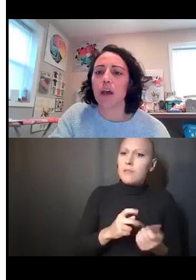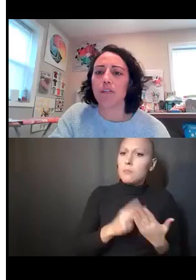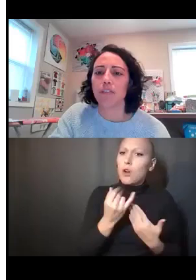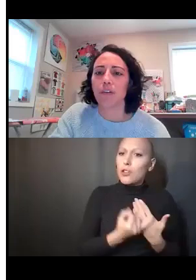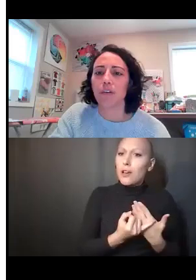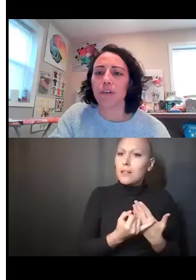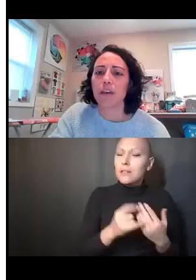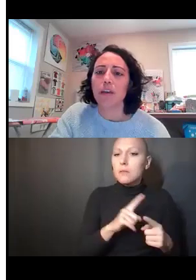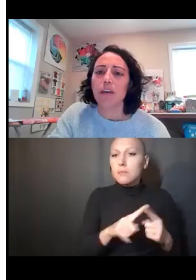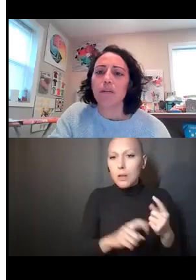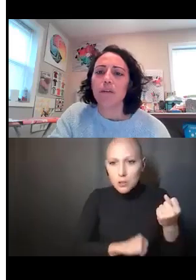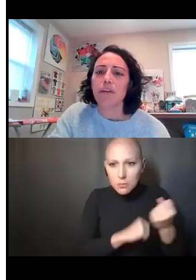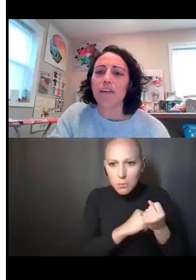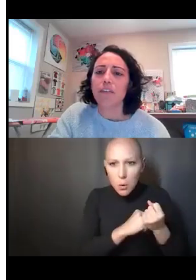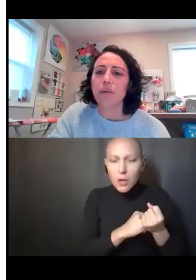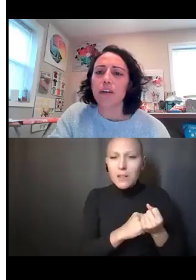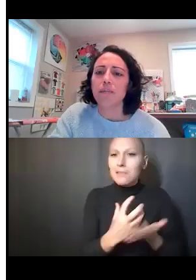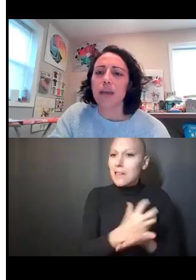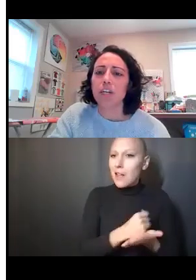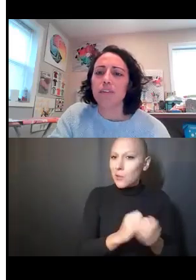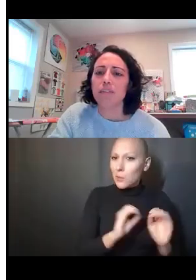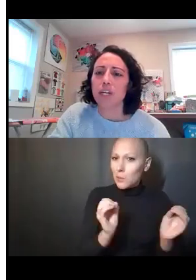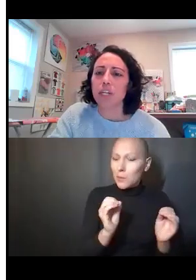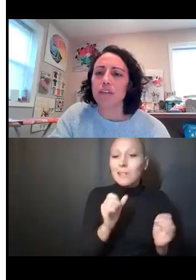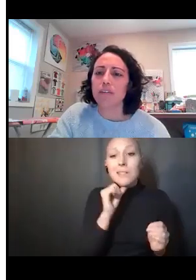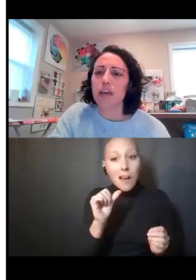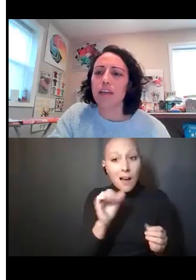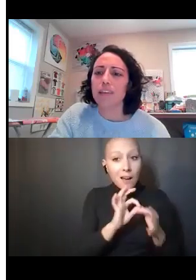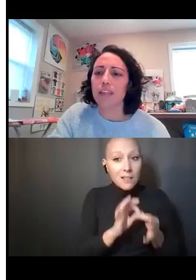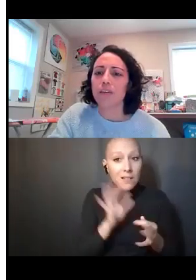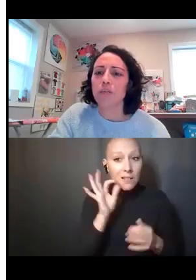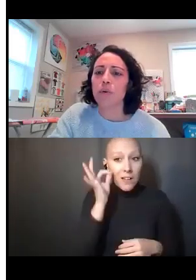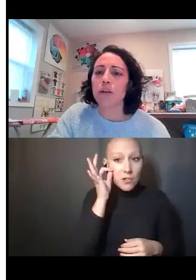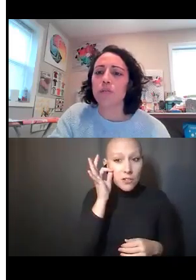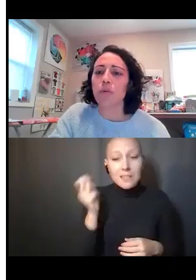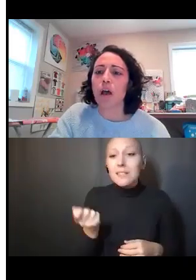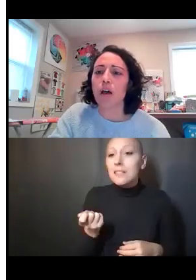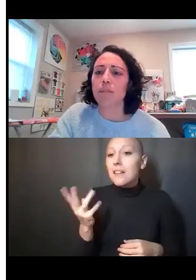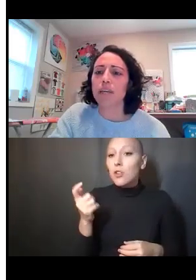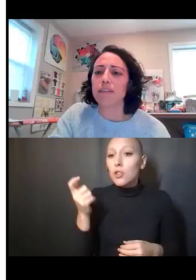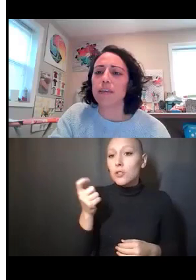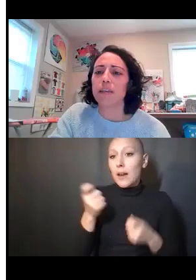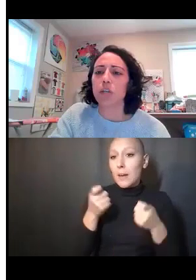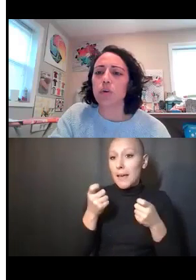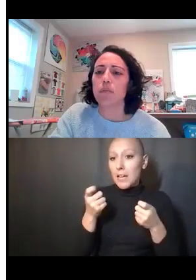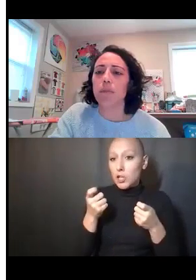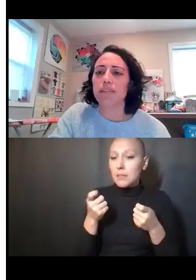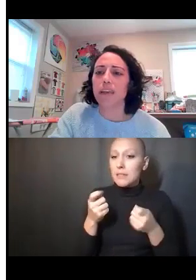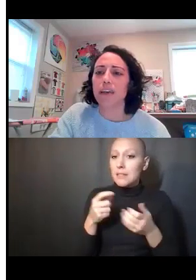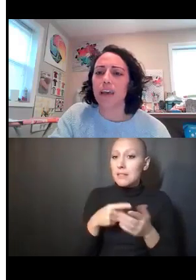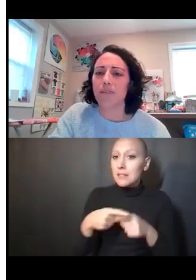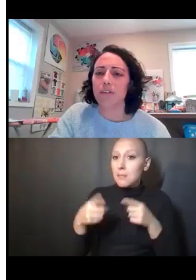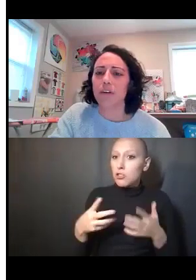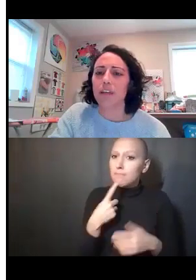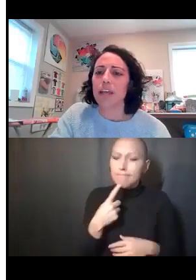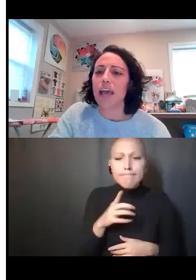Non-federal. We've had a few grants management specialists tell us that the other support is wrong, because the individual must have effort